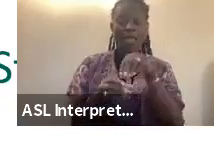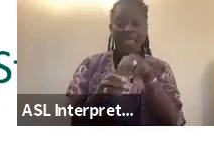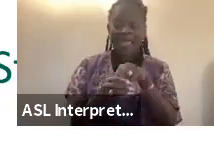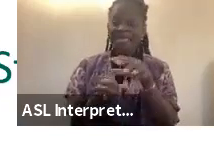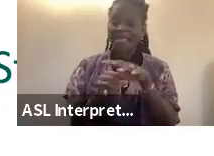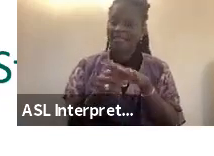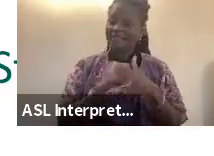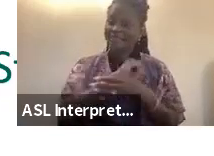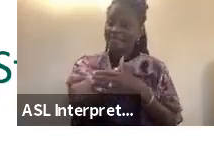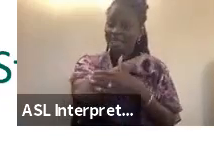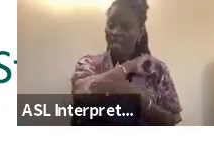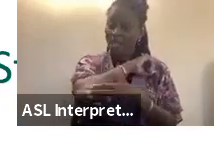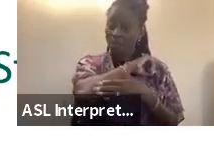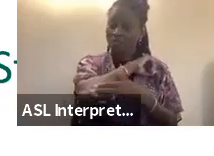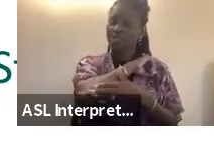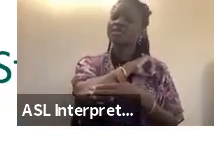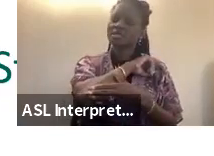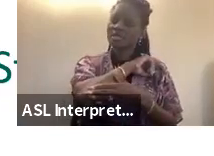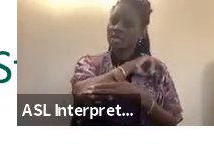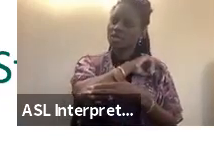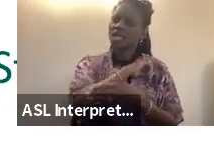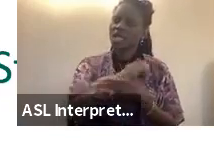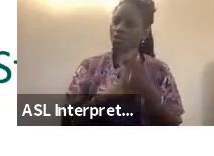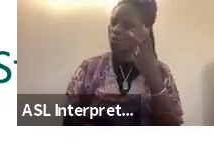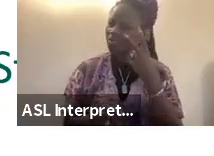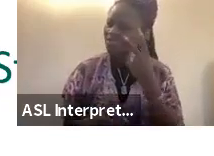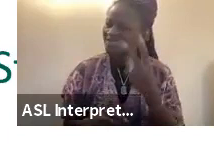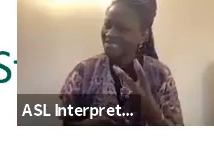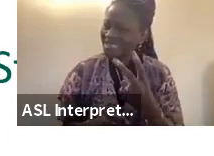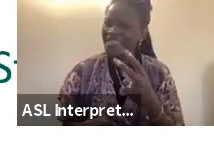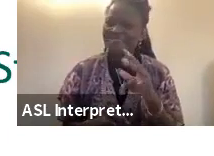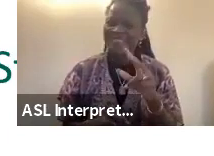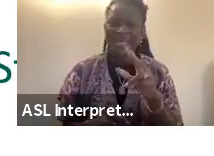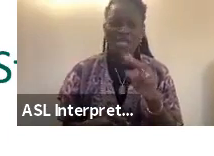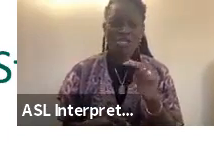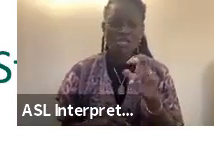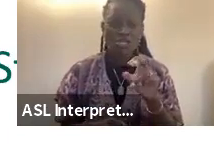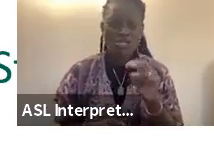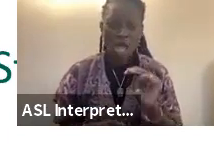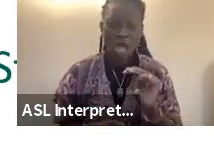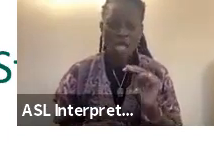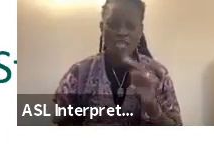we have continued to see that unvaccinated persons are hospitalized at much higher